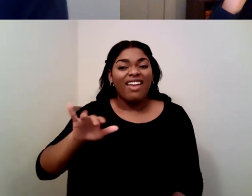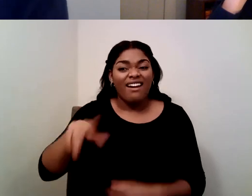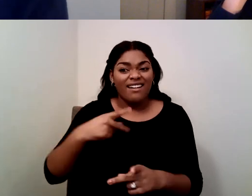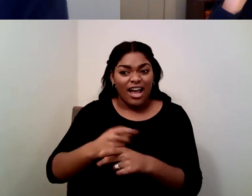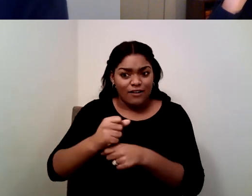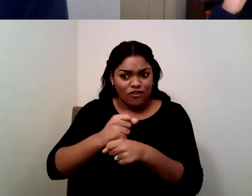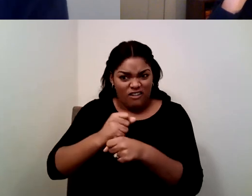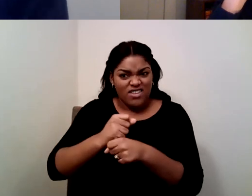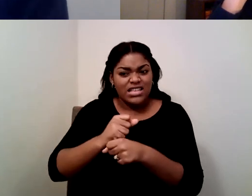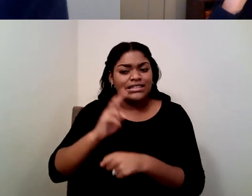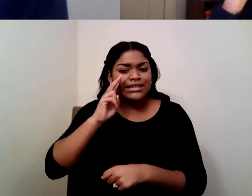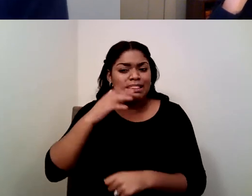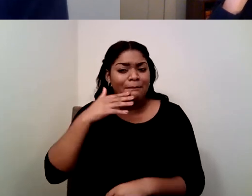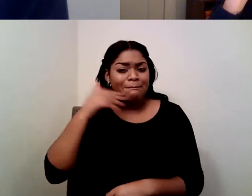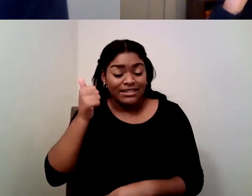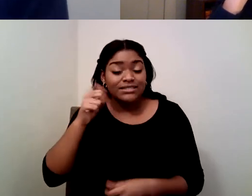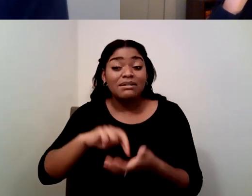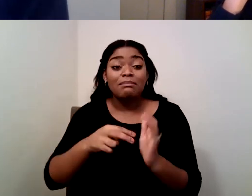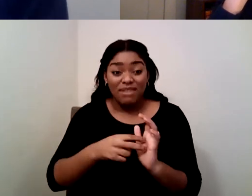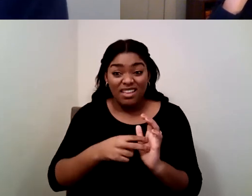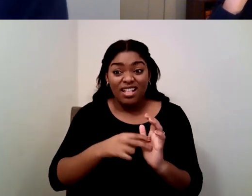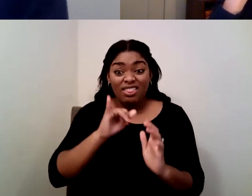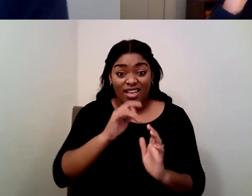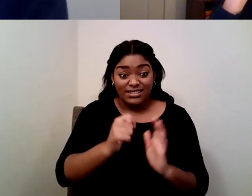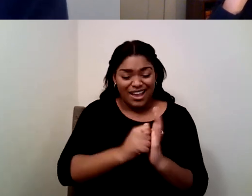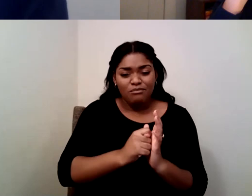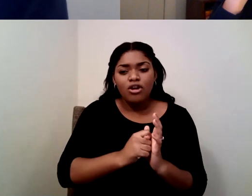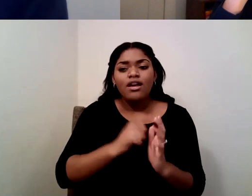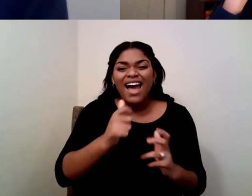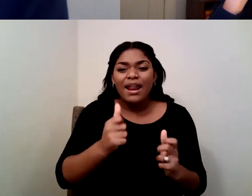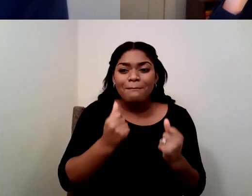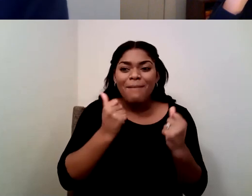time when there were far less amazing coffee is available.